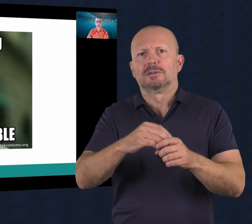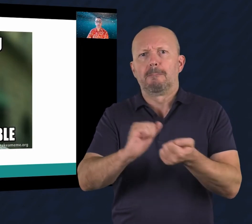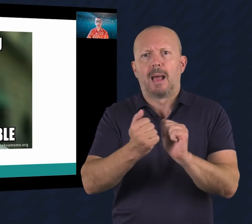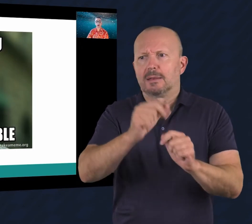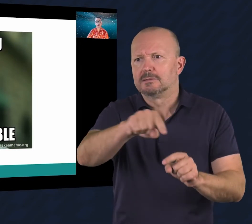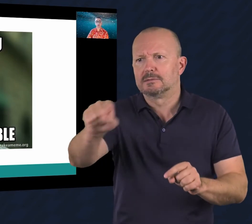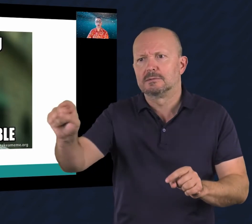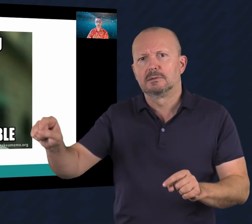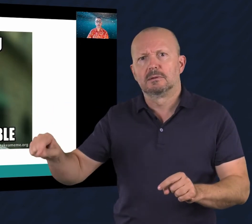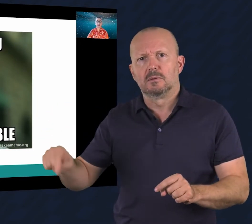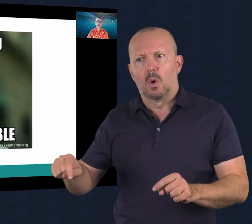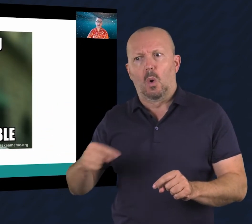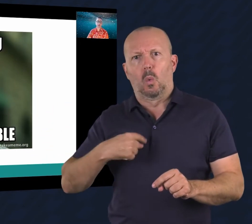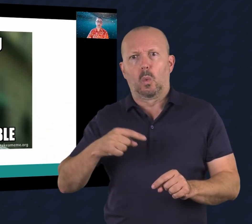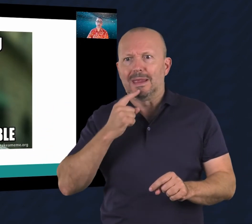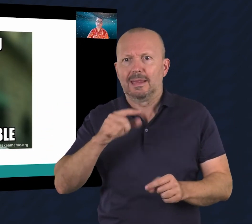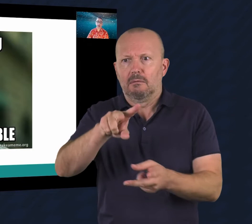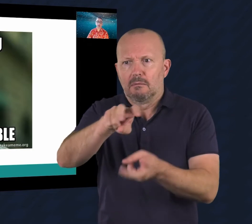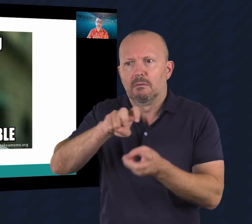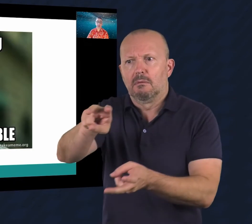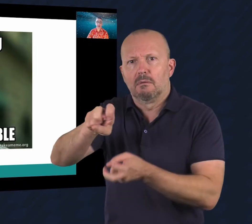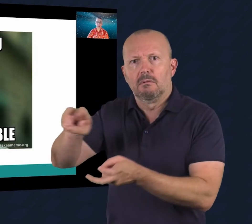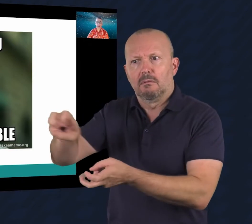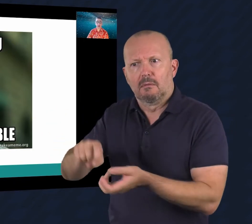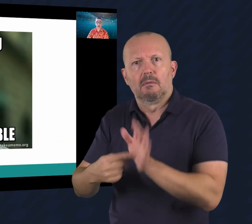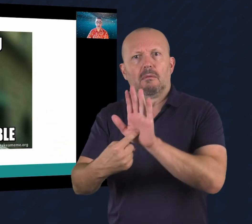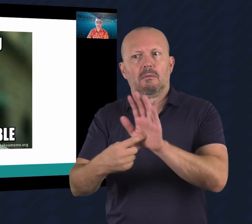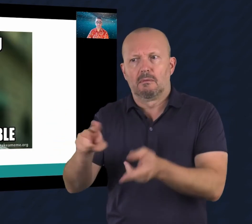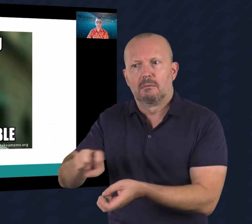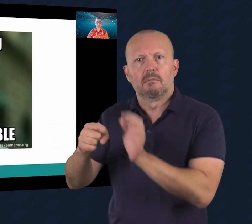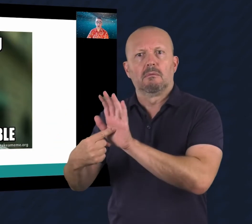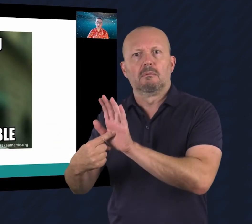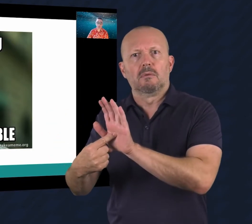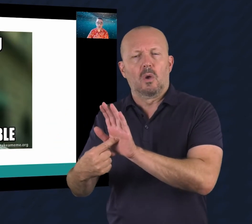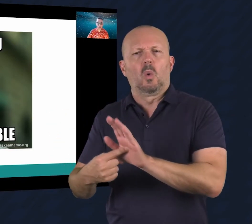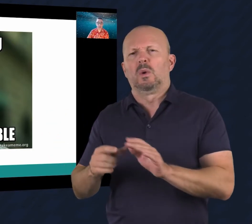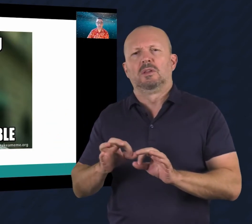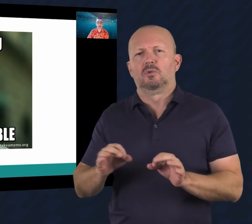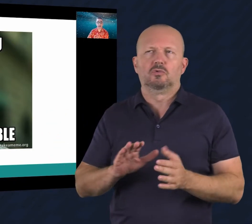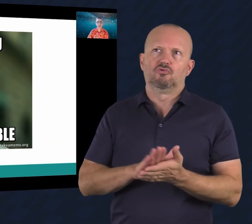We rely on the authority and due diligence of the content partner around metadata and honour that. We are not into the translation of metadata